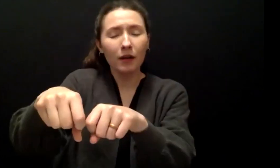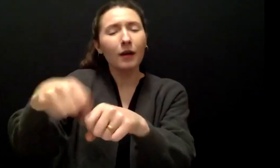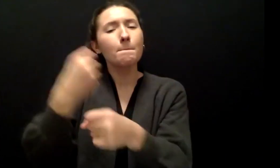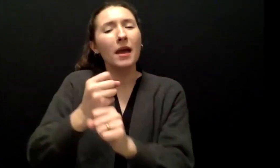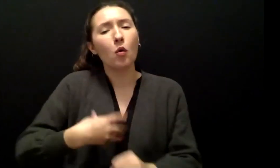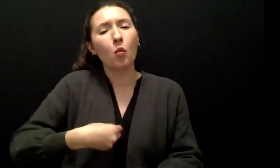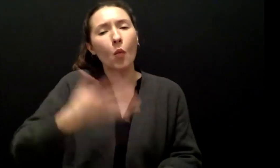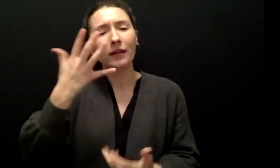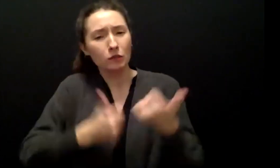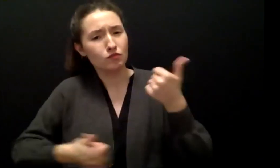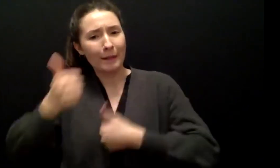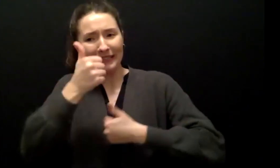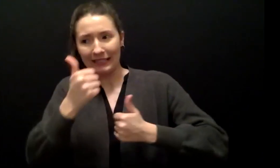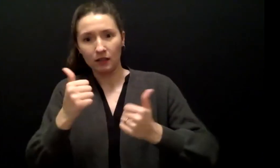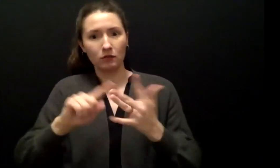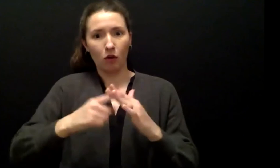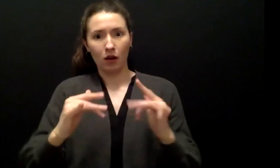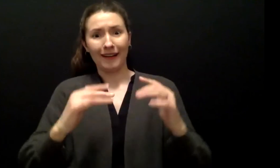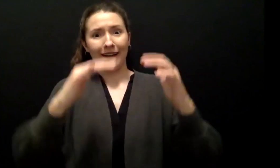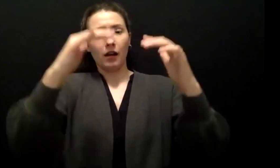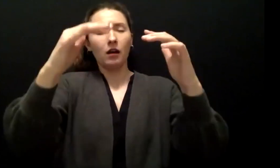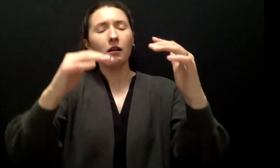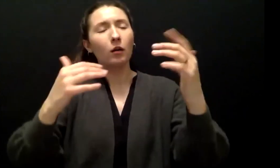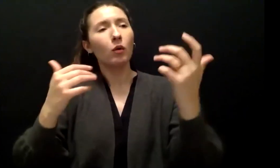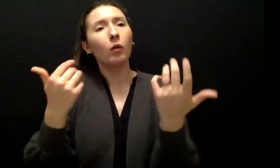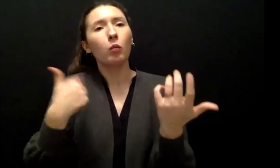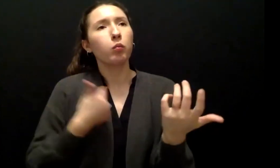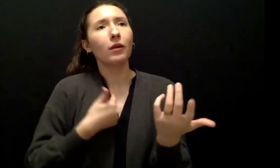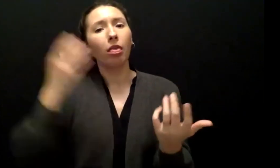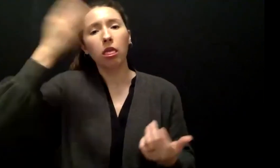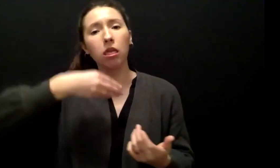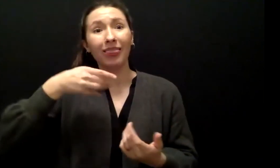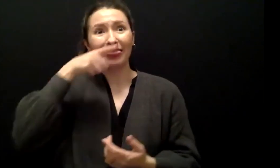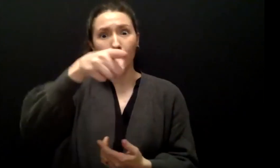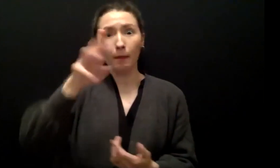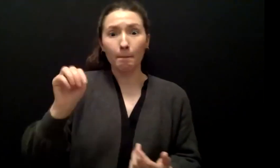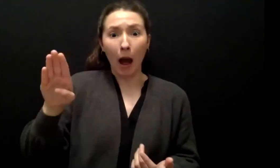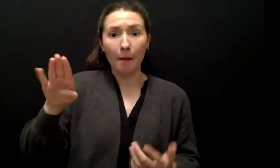is genuine and I hope, and hopefully an expression of respect and wish for greater understanding and learning". [Dr. Vendryes] Wow. [Diane] I know, it's...